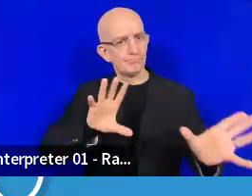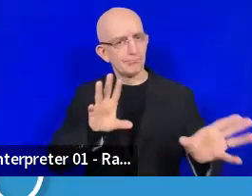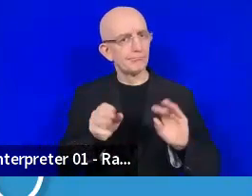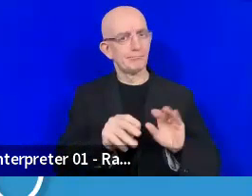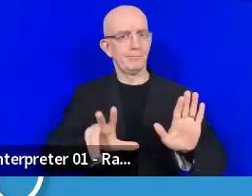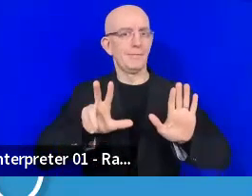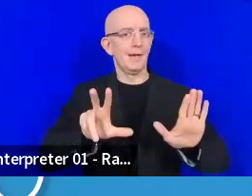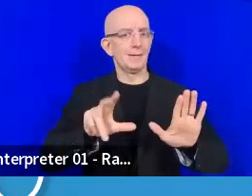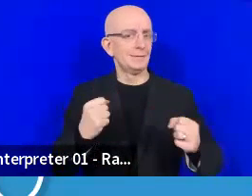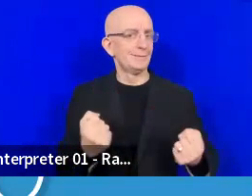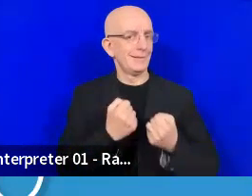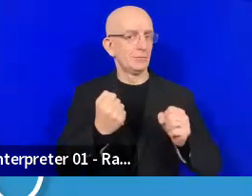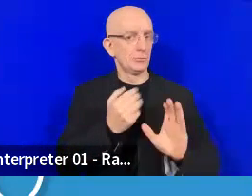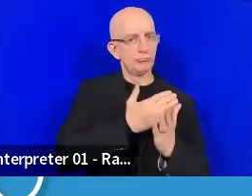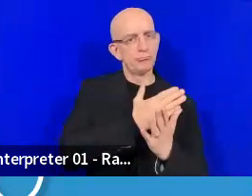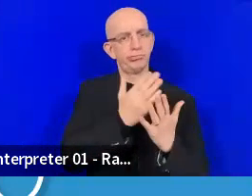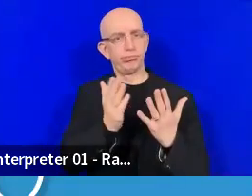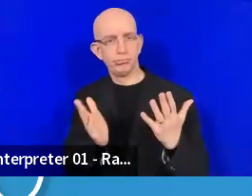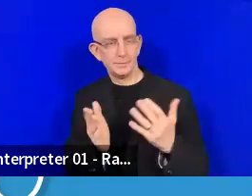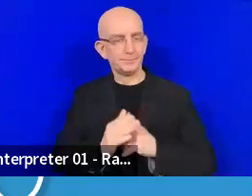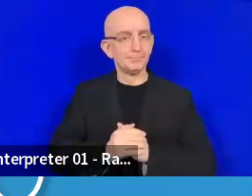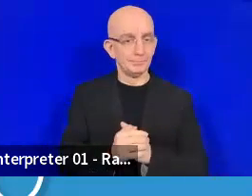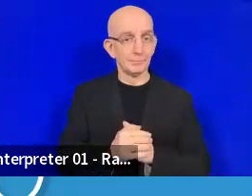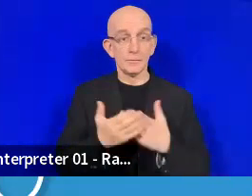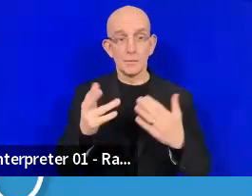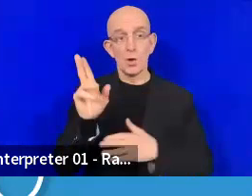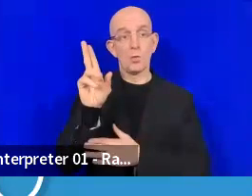sets out how the high level meetings will operate.